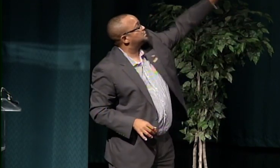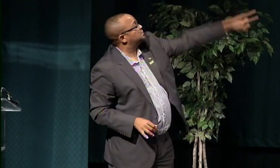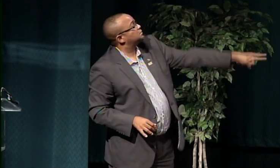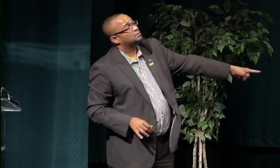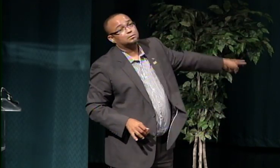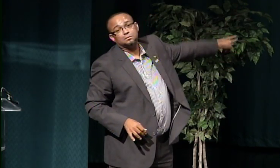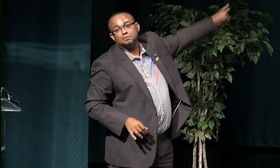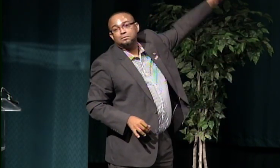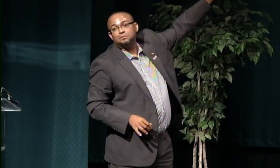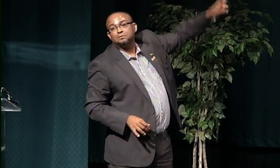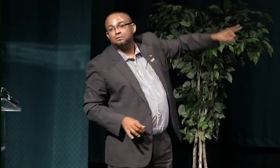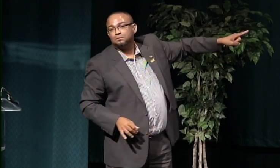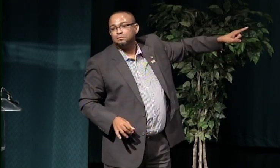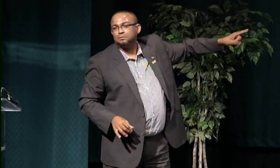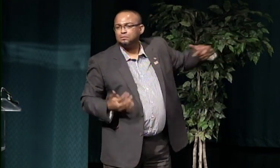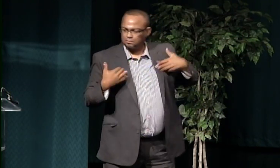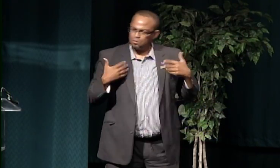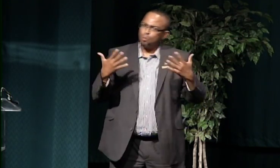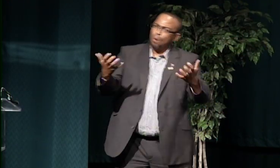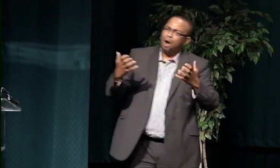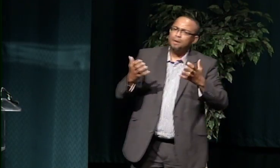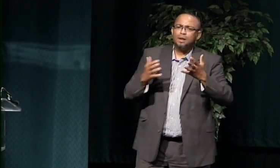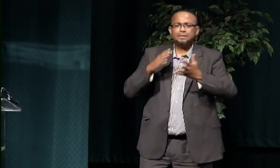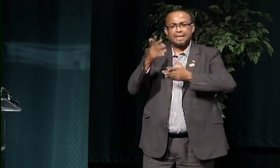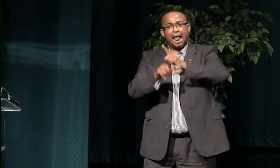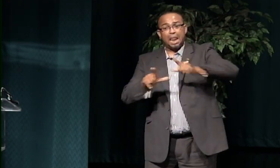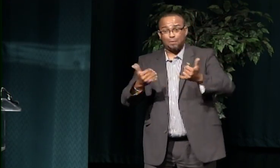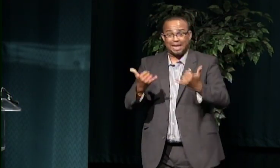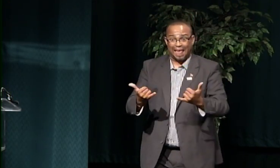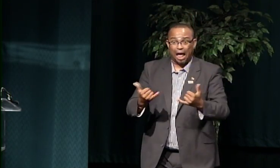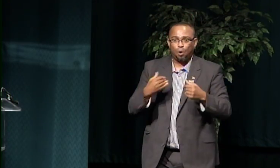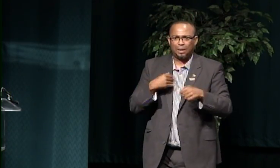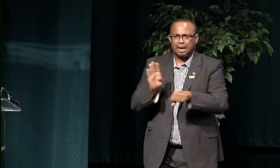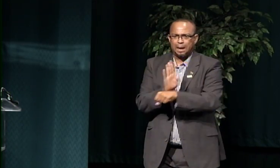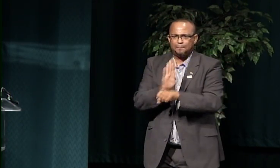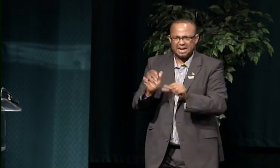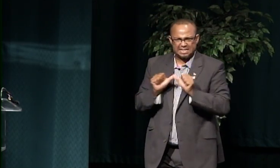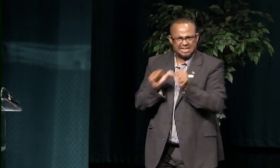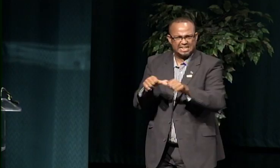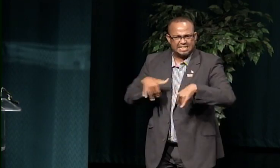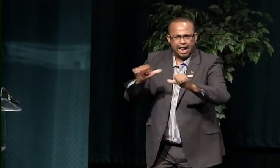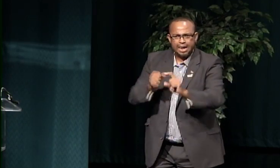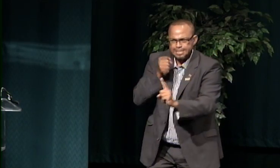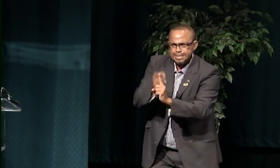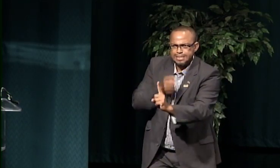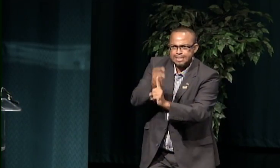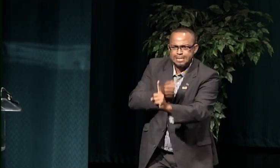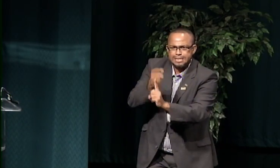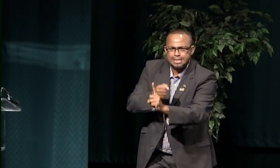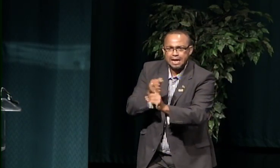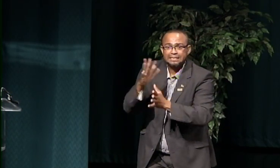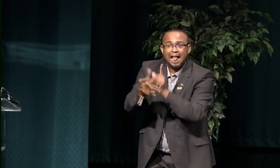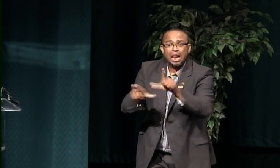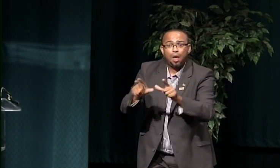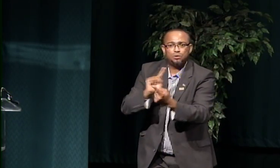and we use these human rights instruments as a way to lead our work. We're still very busy.